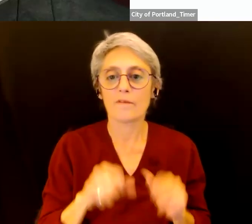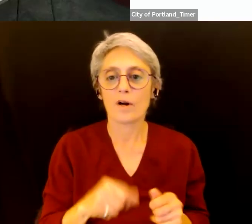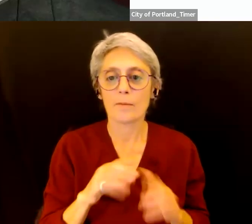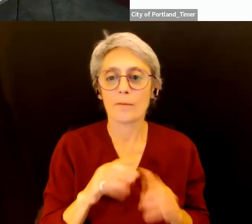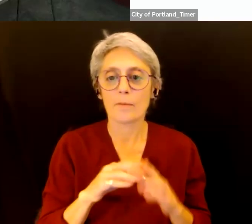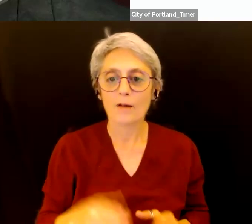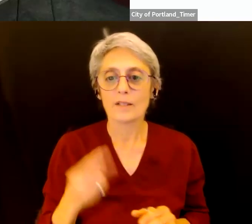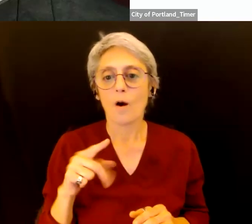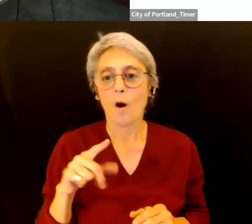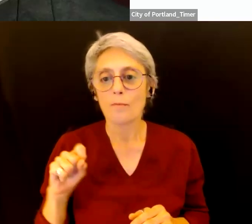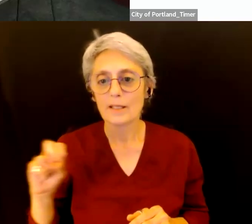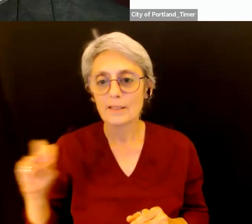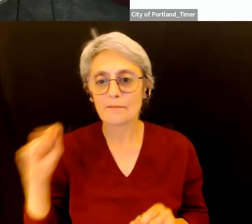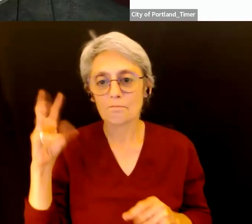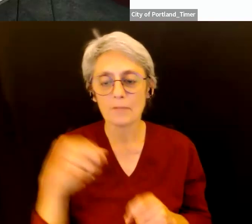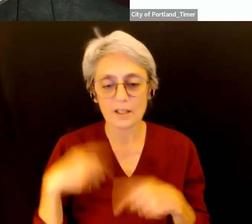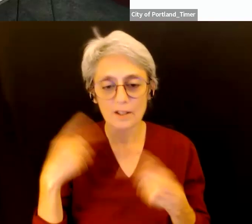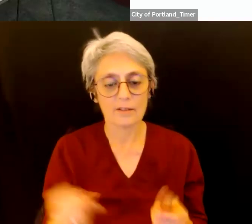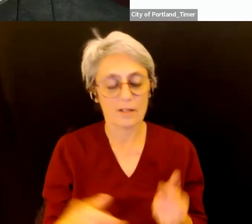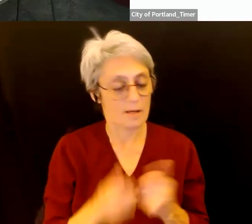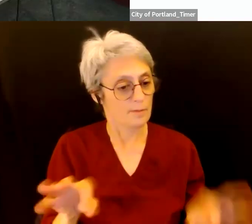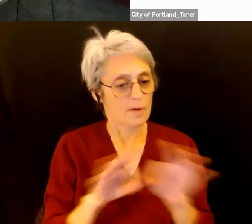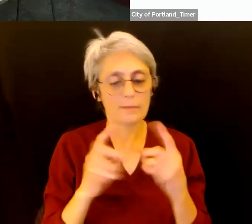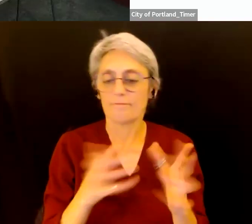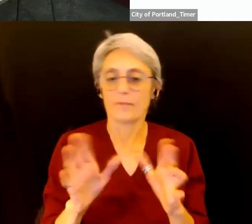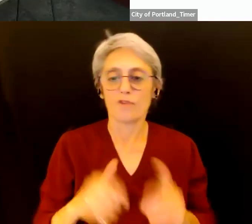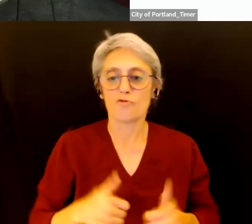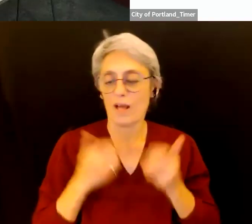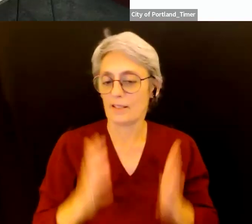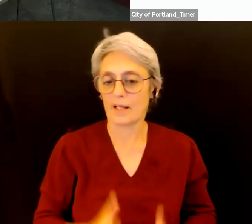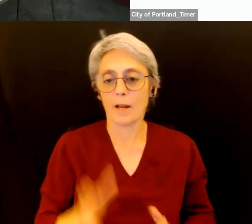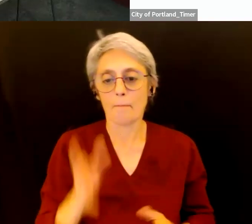Most importantly, I'm a District 4 resident and a mother and a grandmother.